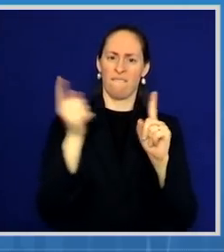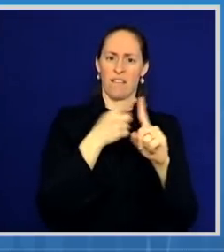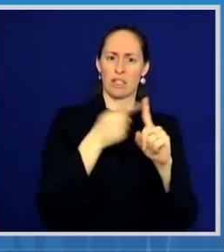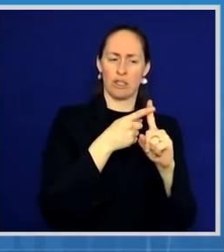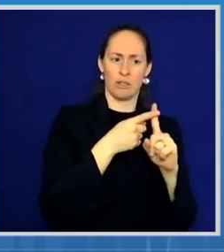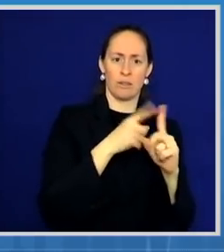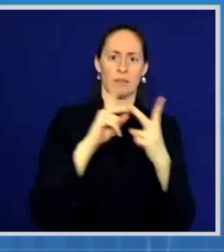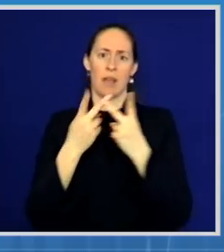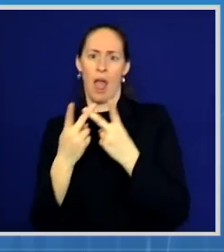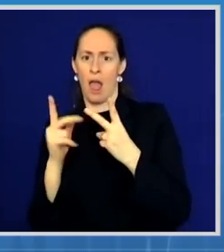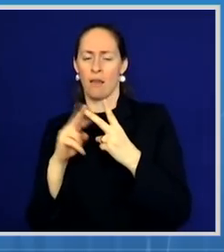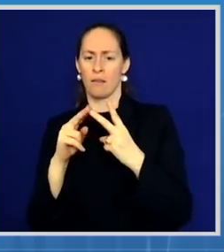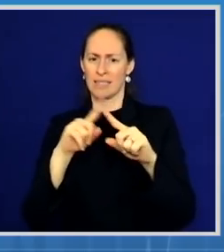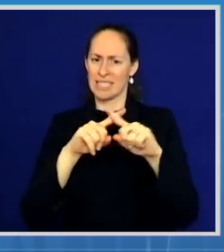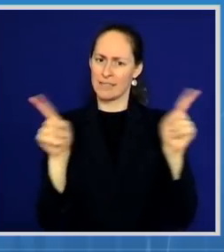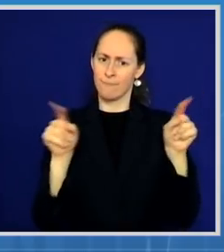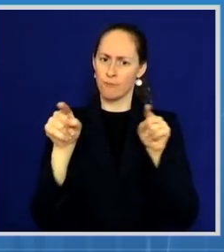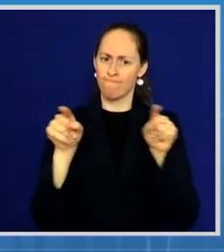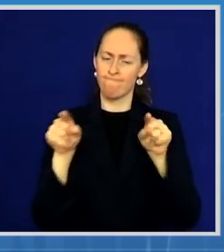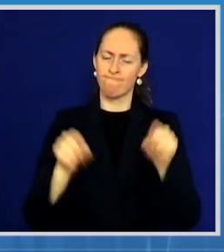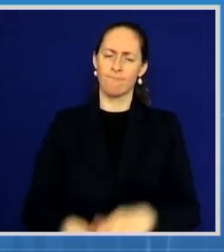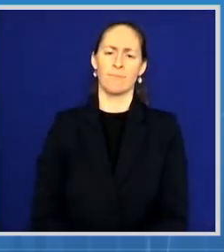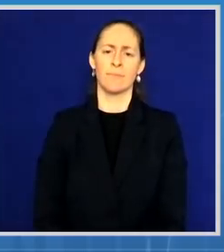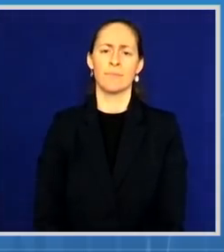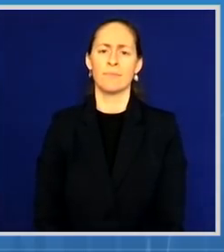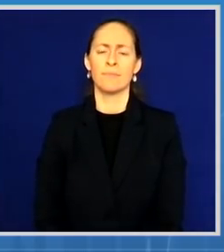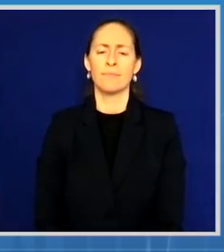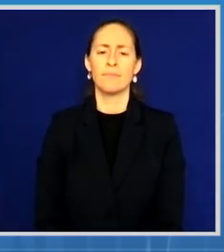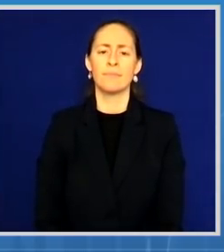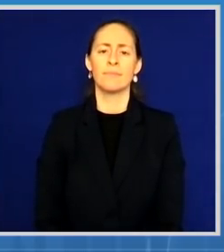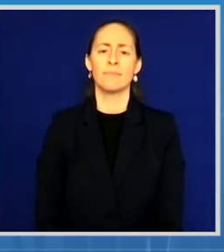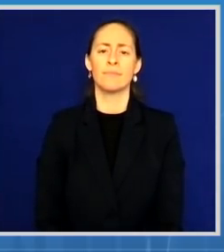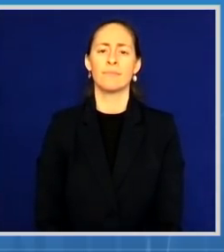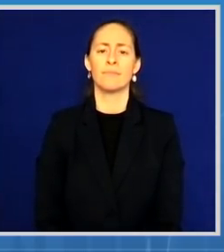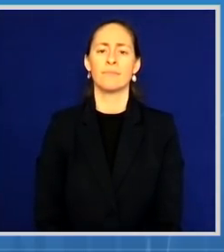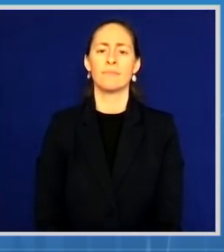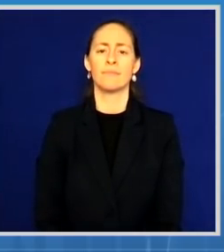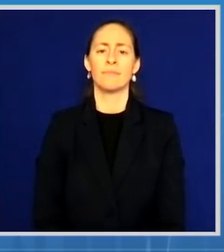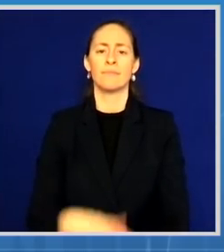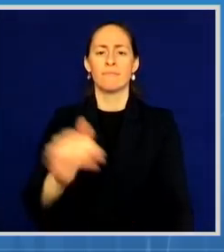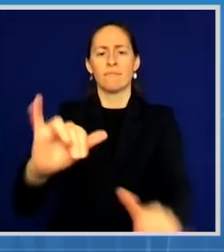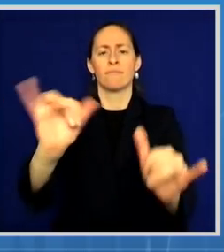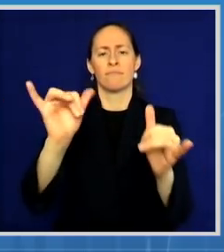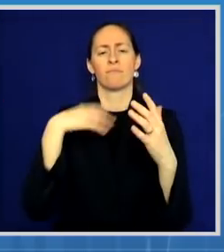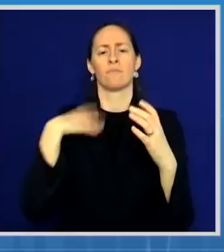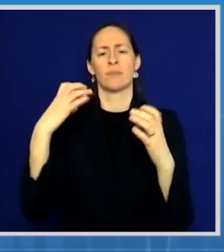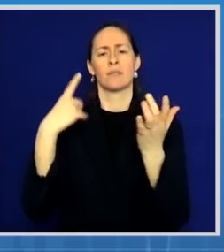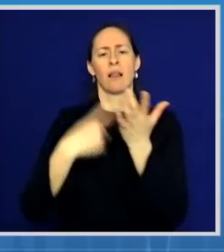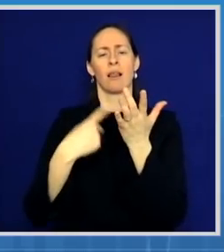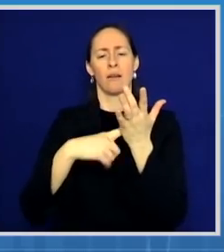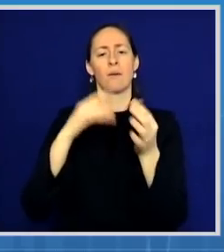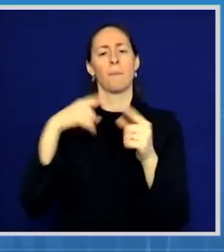We often talk about T-cell responses. The same thing. If you look at after the first dose,